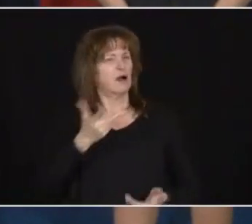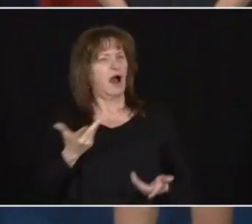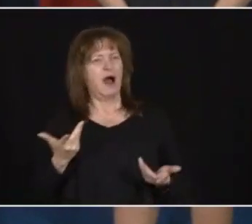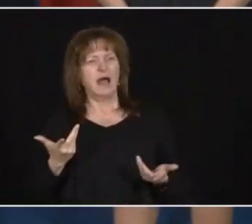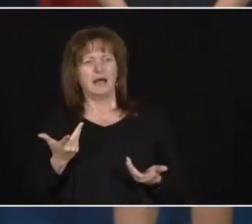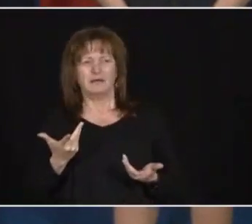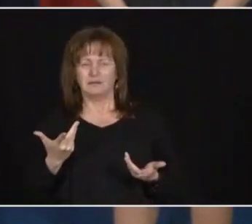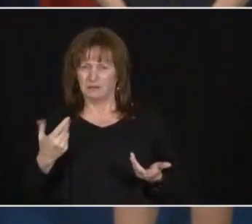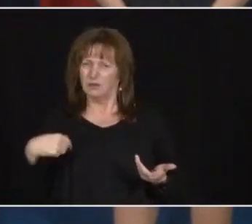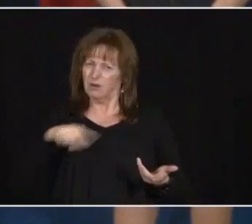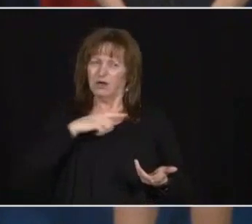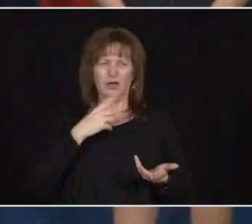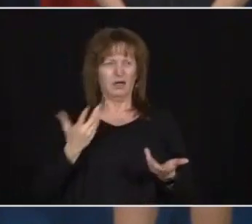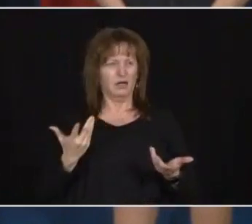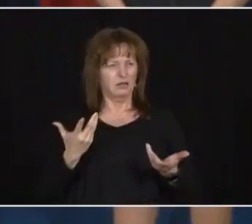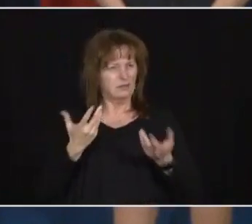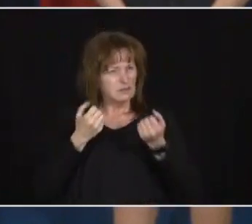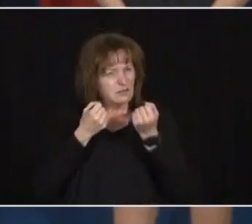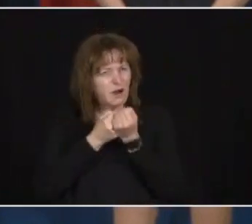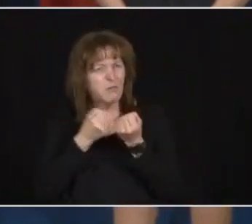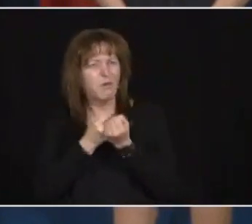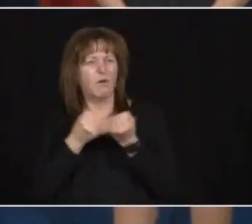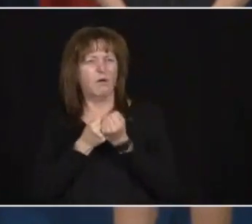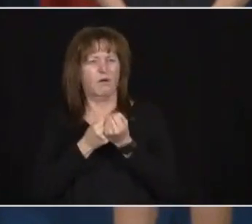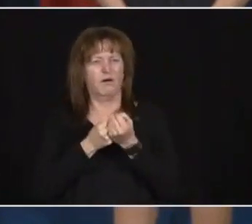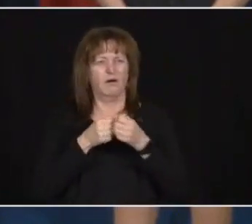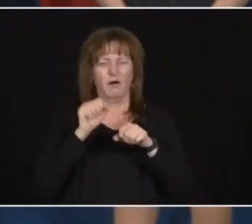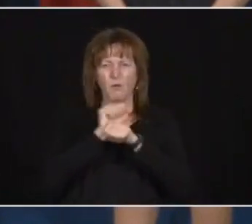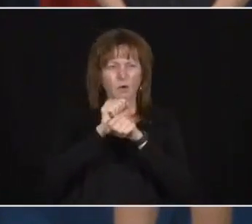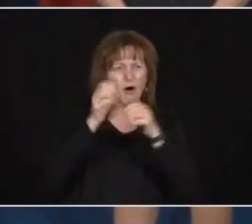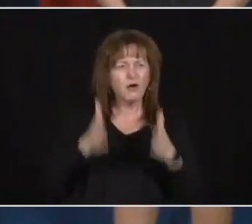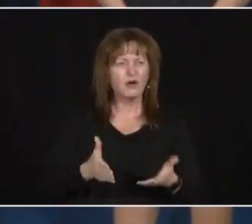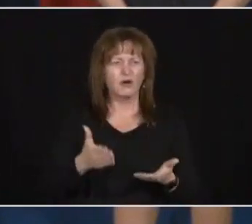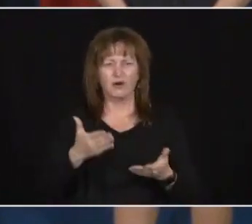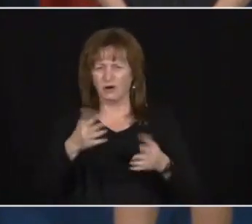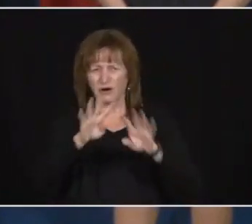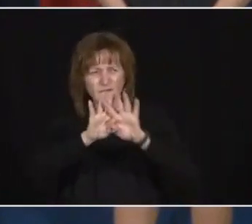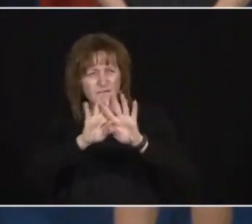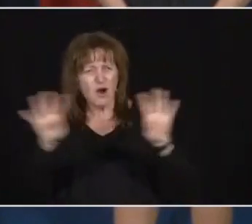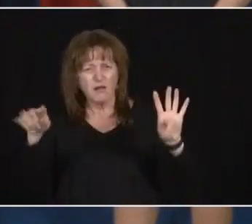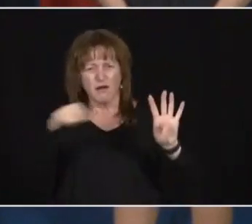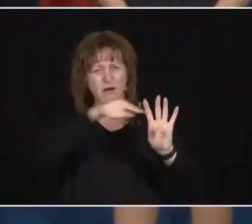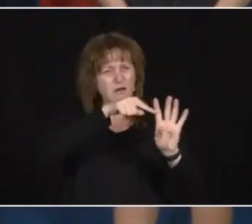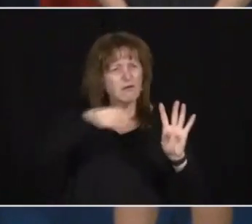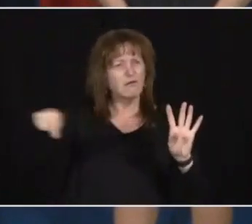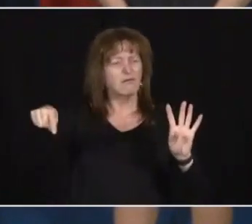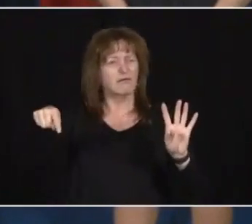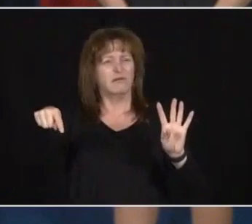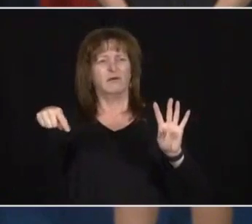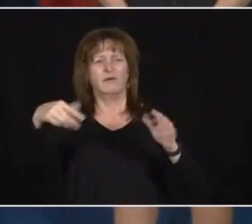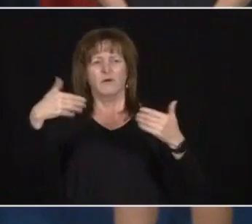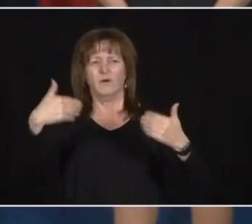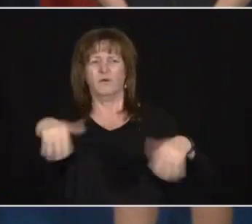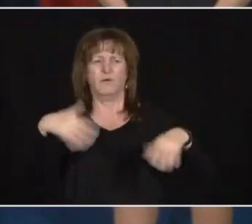sure that we support the front-line workers, and as we've seen before, nothing is more important to families than taking care of